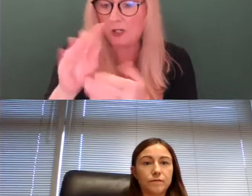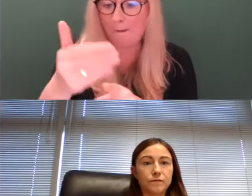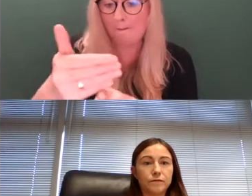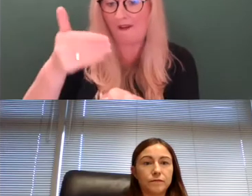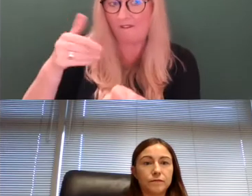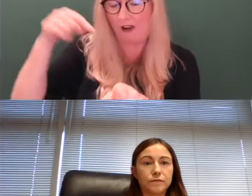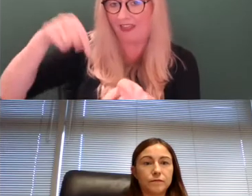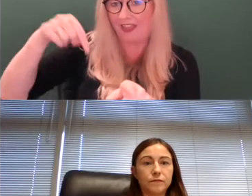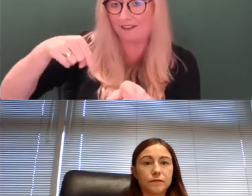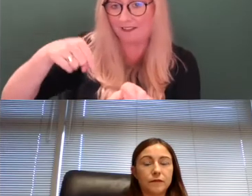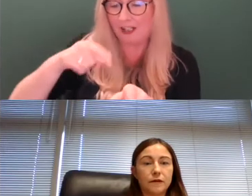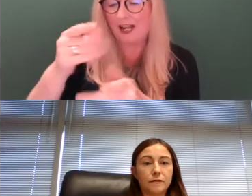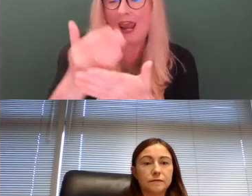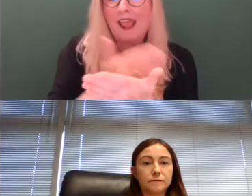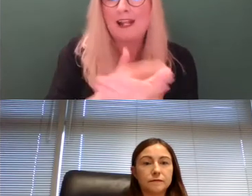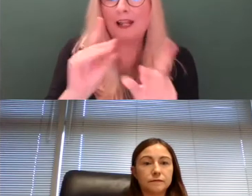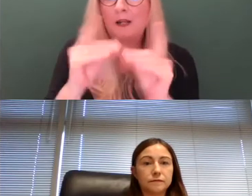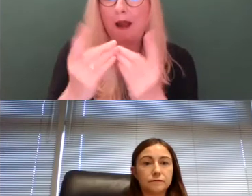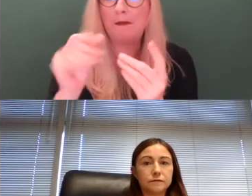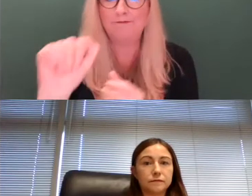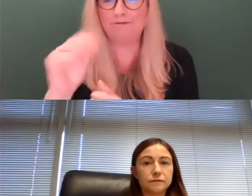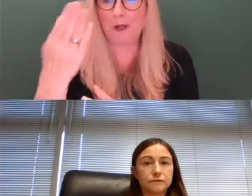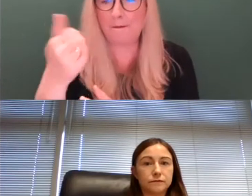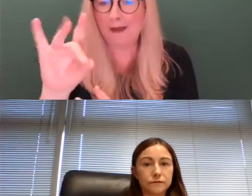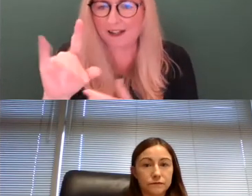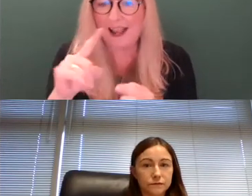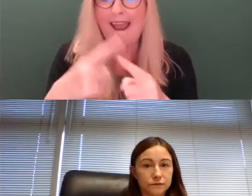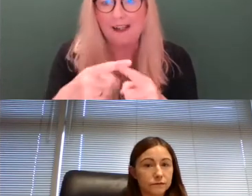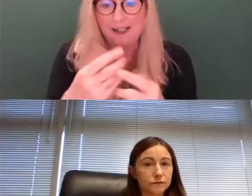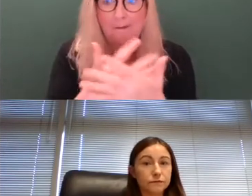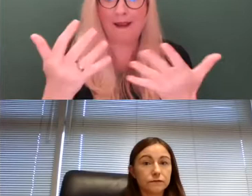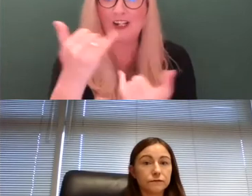in a legal department of a bank and prior to that she spent many years in private practice.